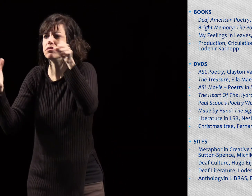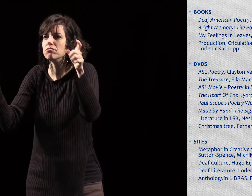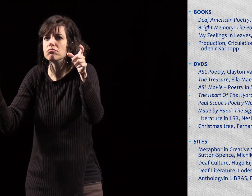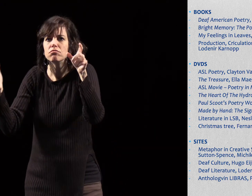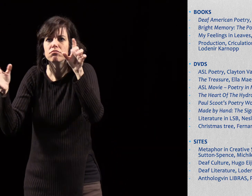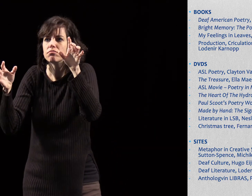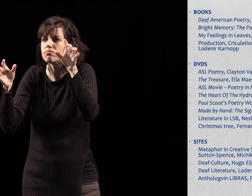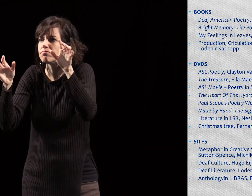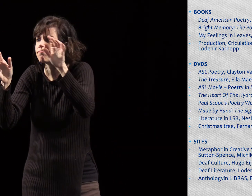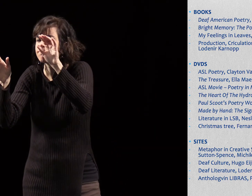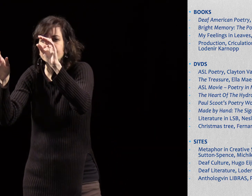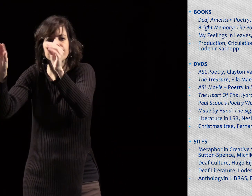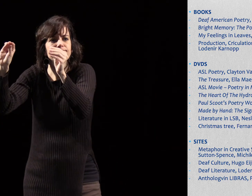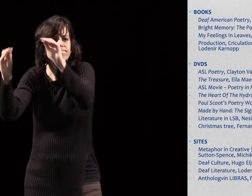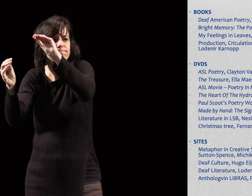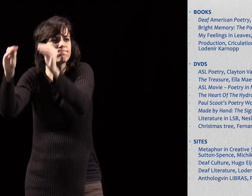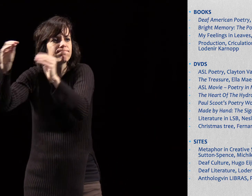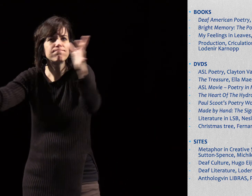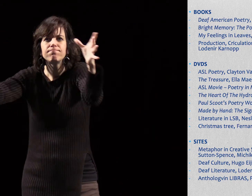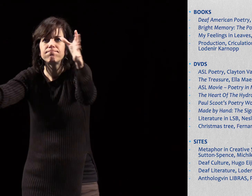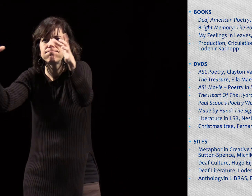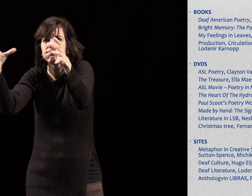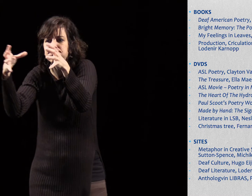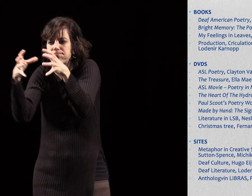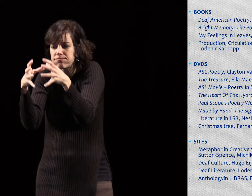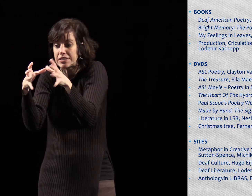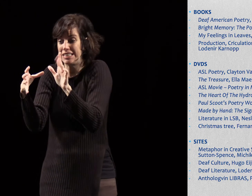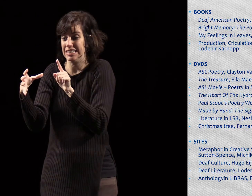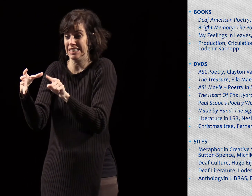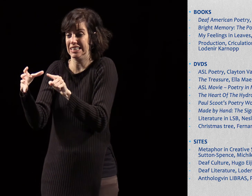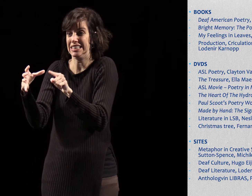and when all of those facets come together,